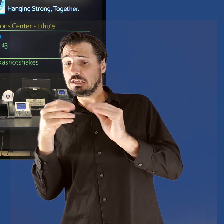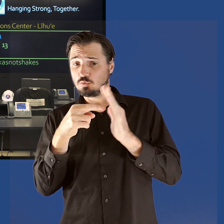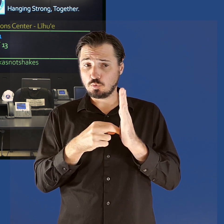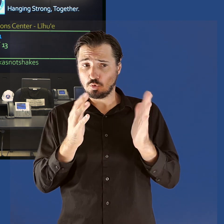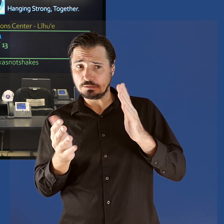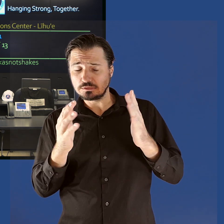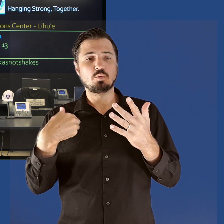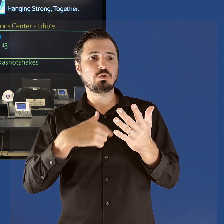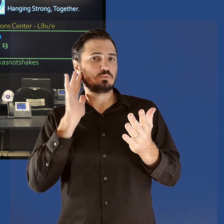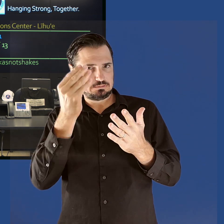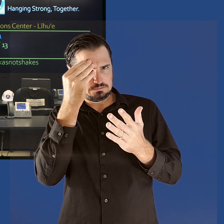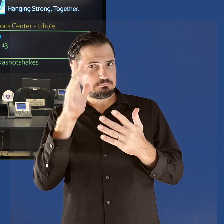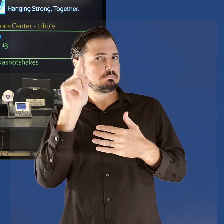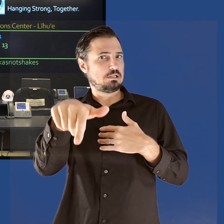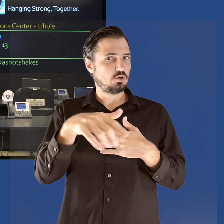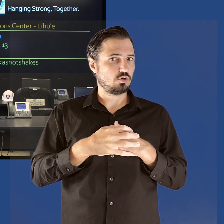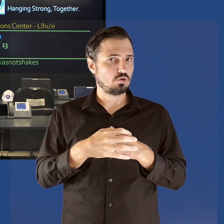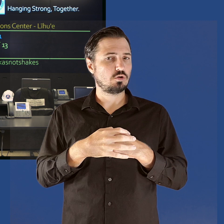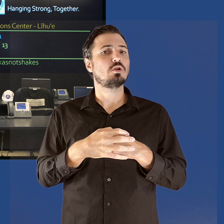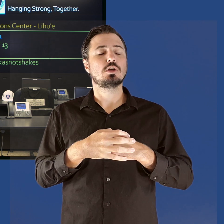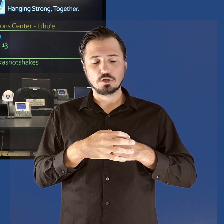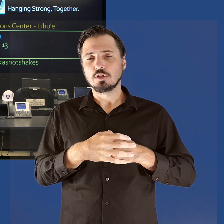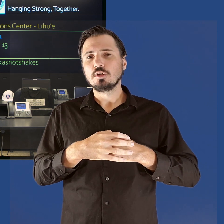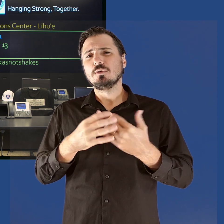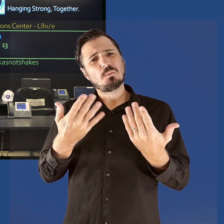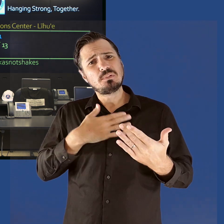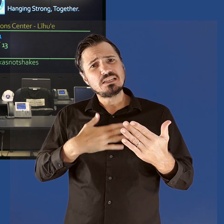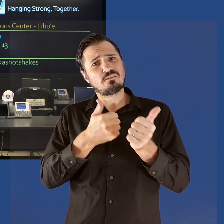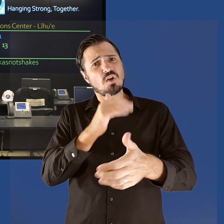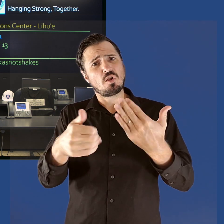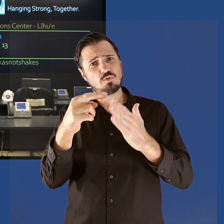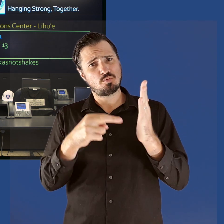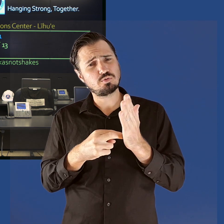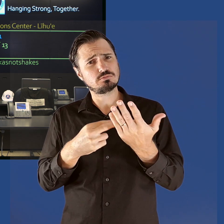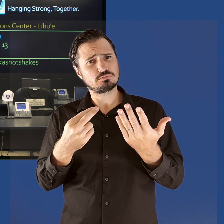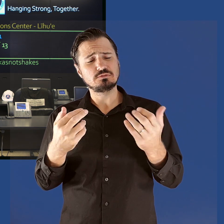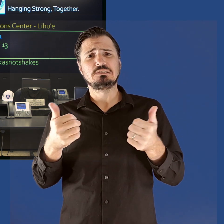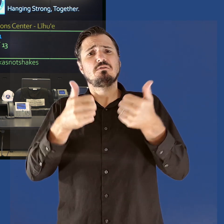So please folks, let’s all do our part so that we can continue to use our beaches the way that we all want to.